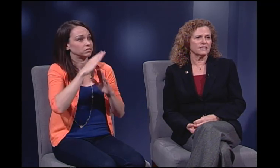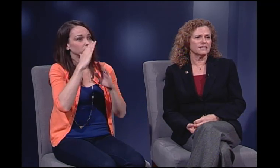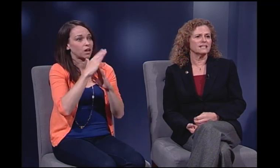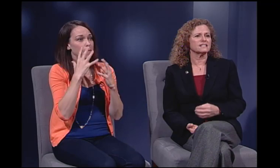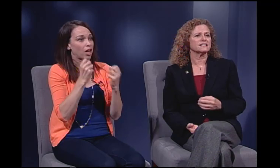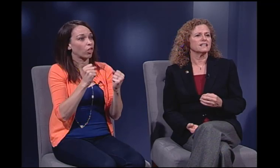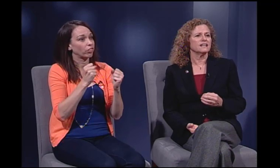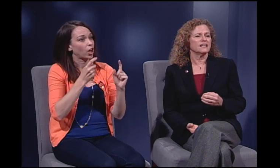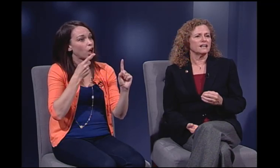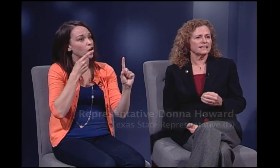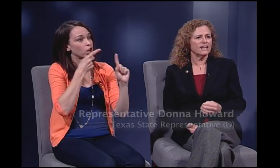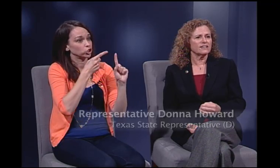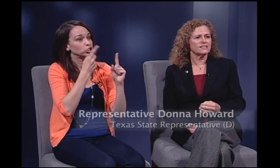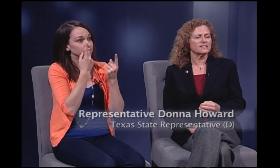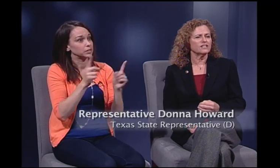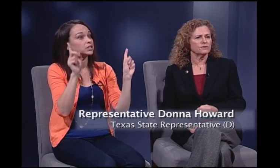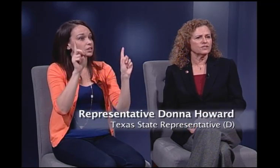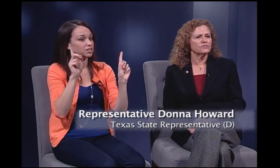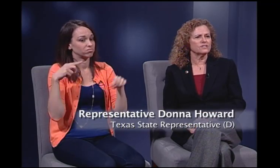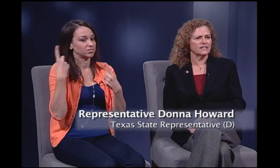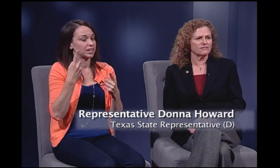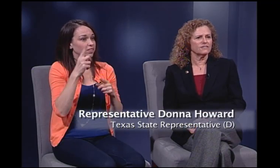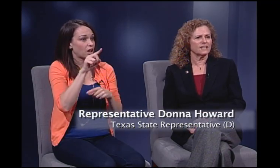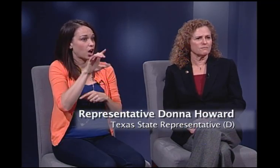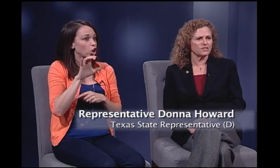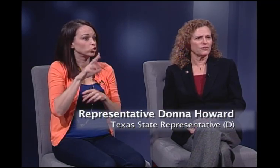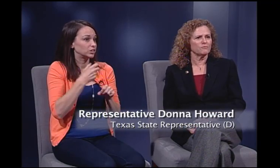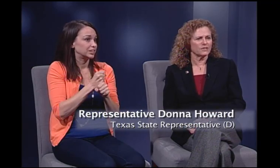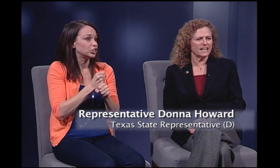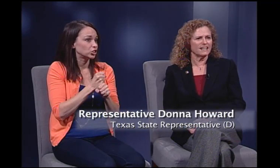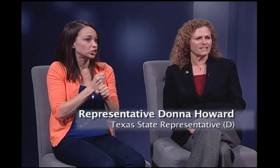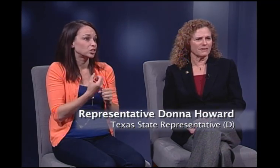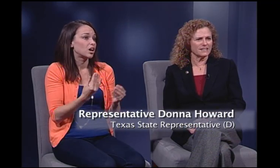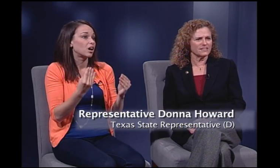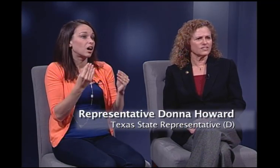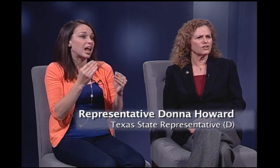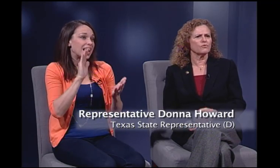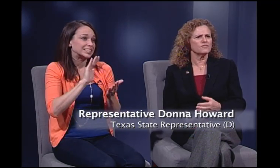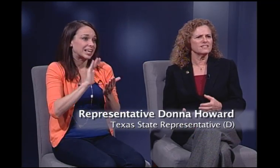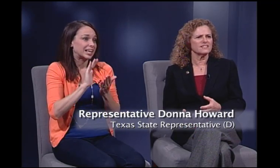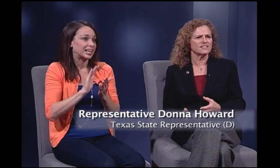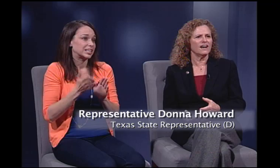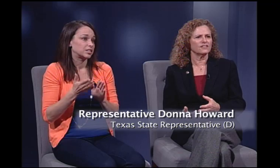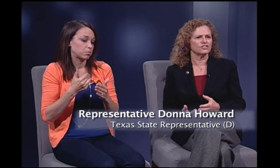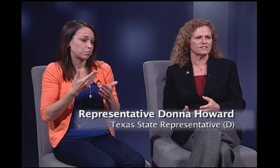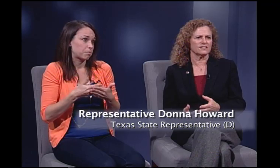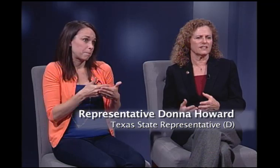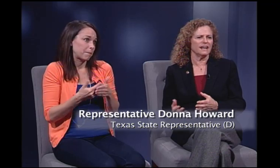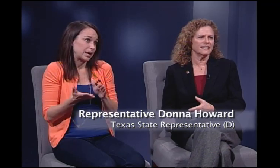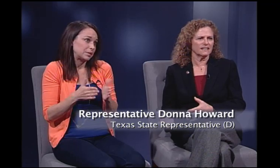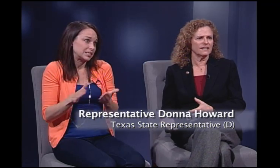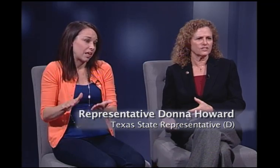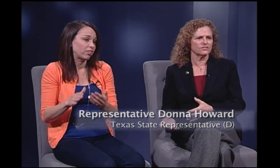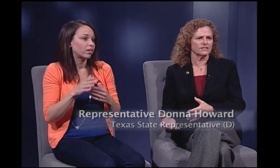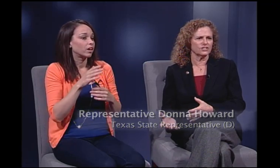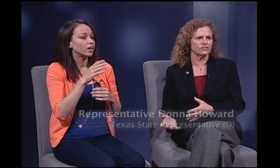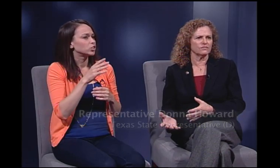It has allowed us to see reduced infant and maternal mortality rates, so this is not just an ideological issue